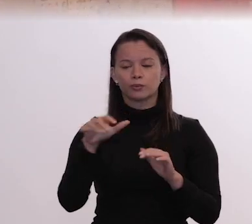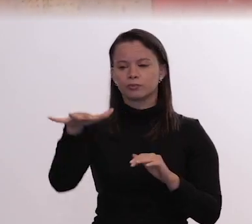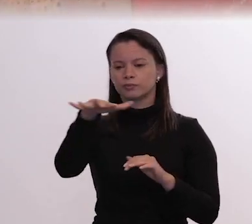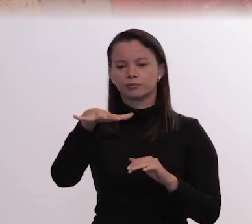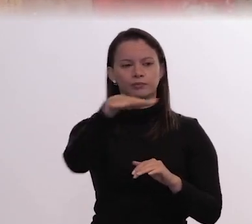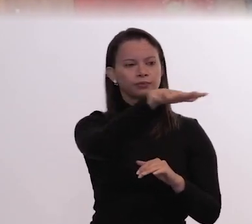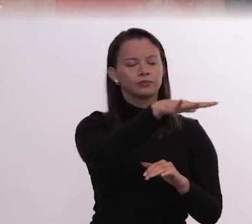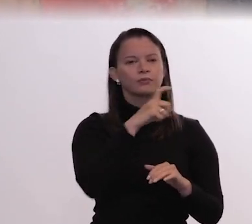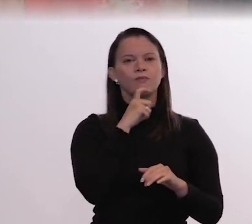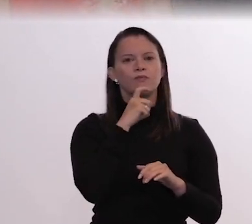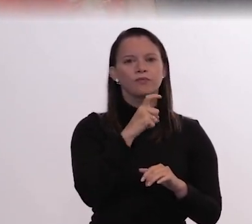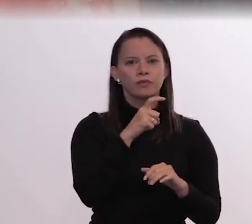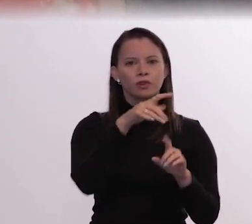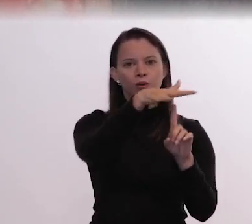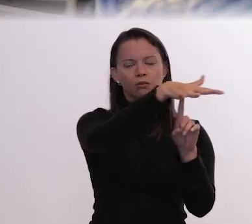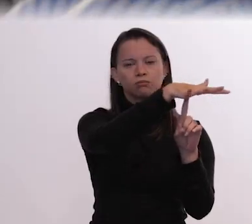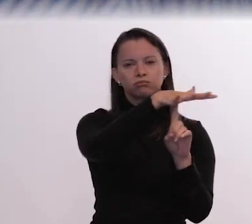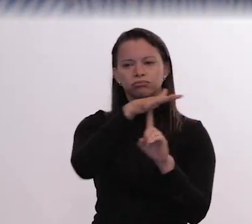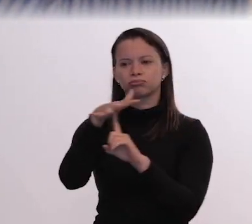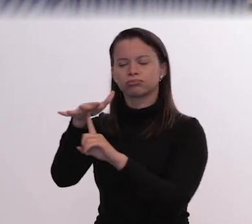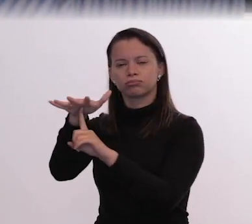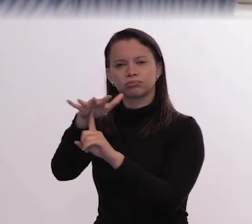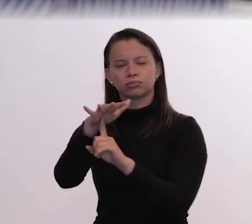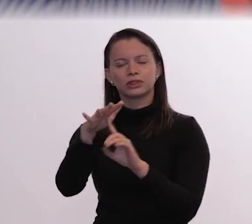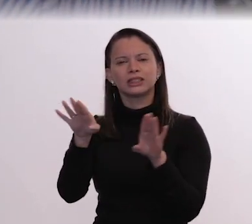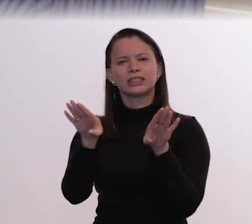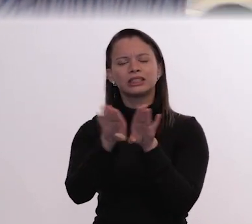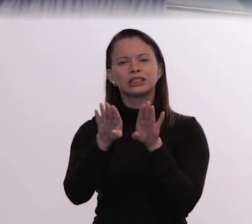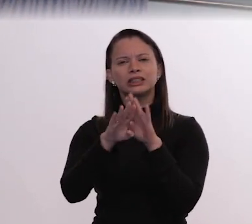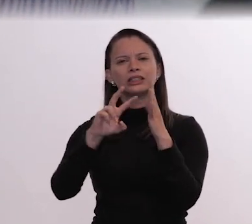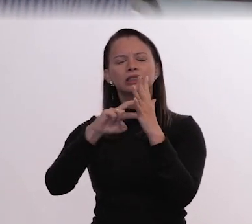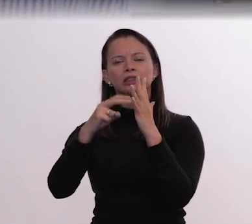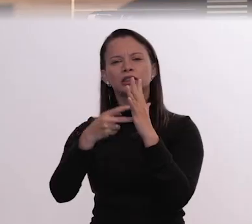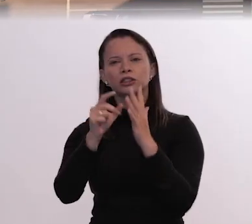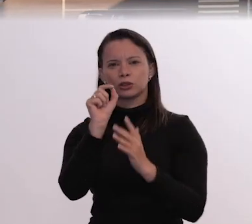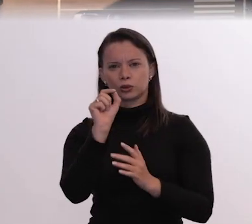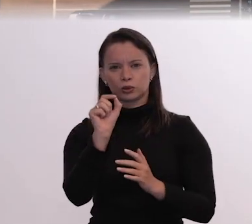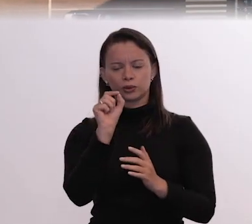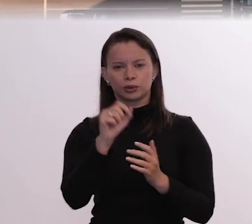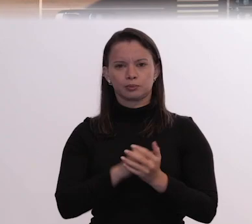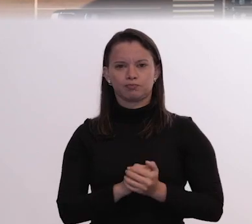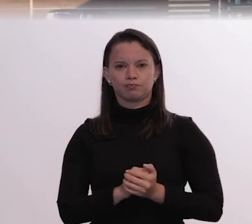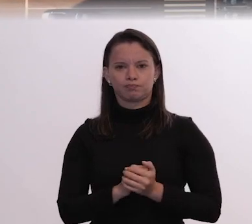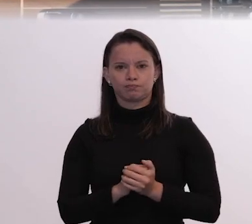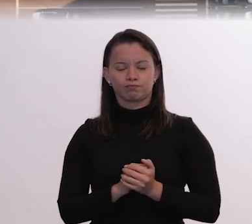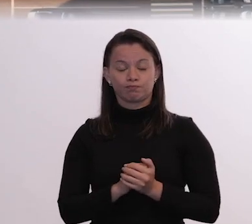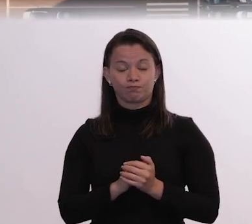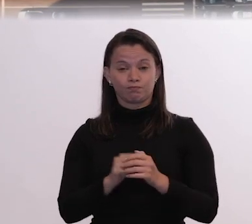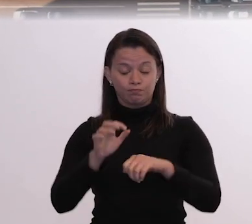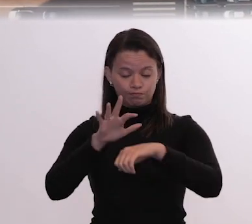with lower risk for mental, cardiovascular and respiratory diseases.